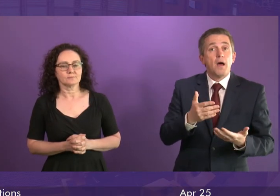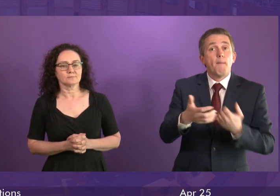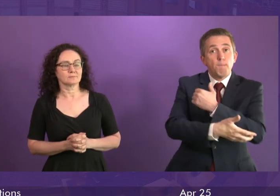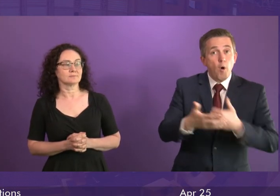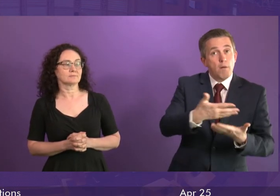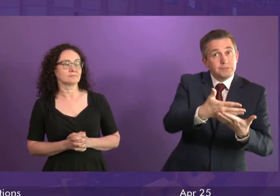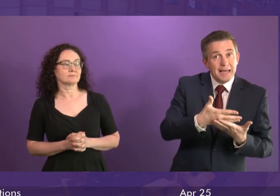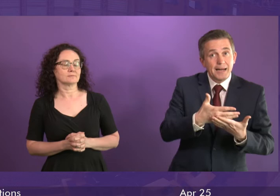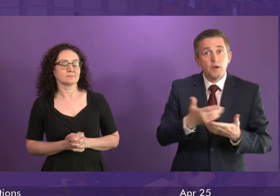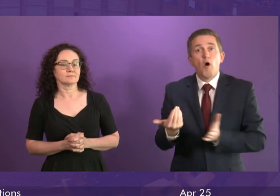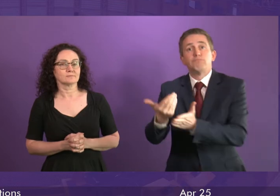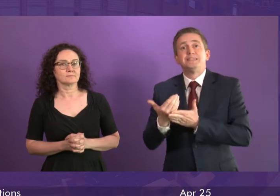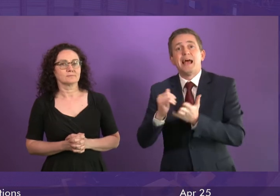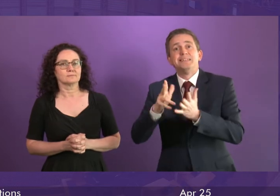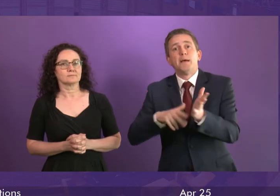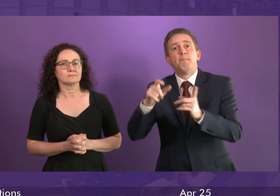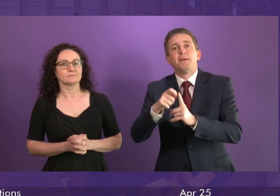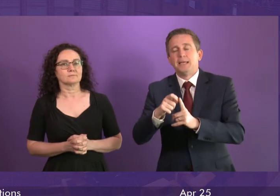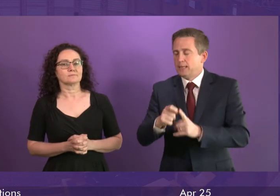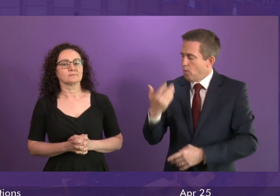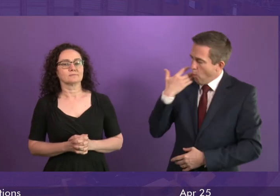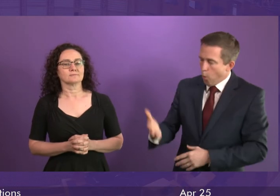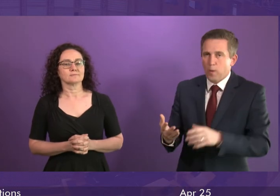her party, the First Minister always puts her party first?